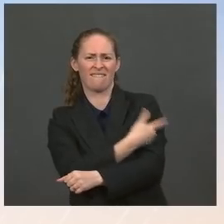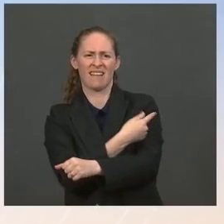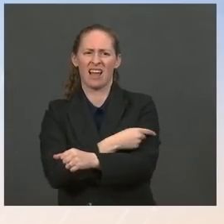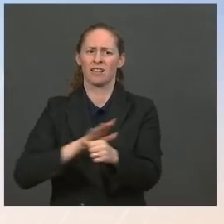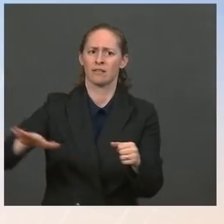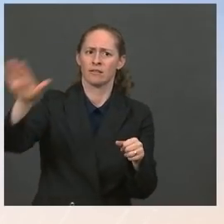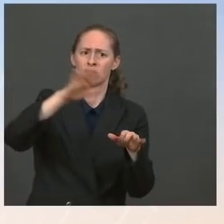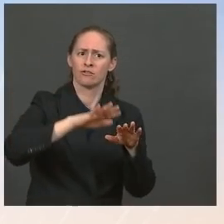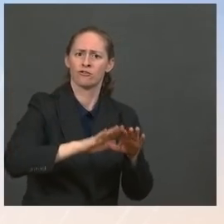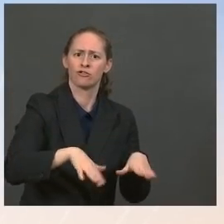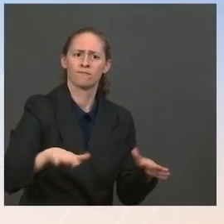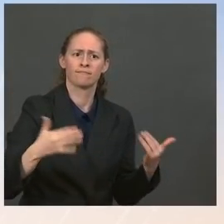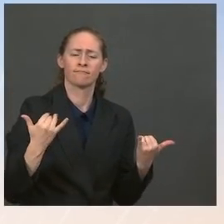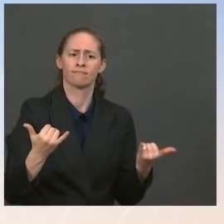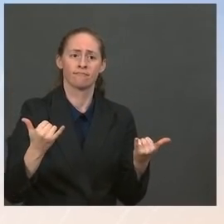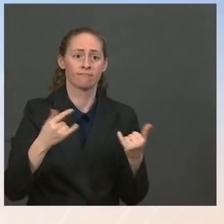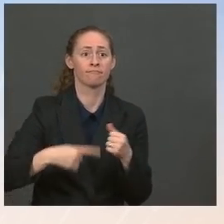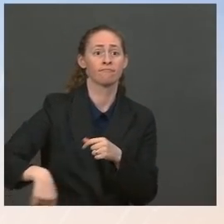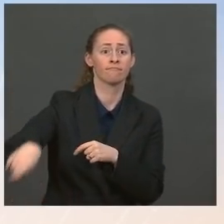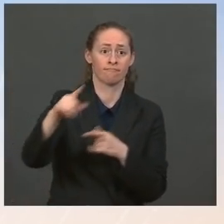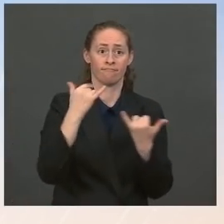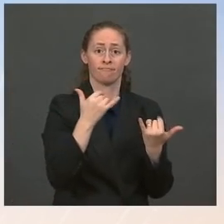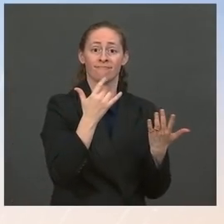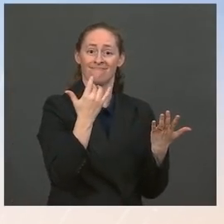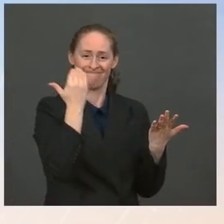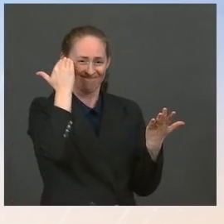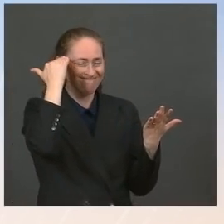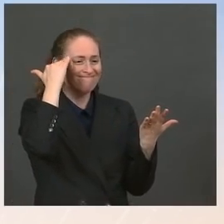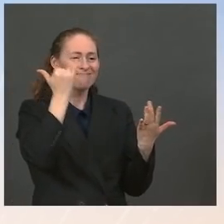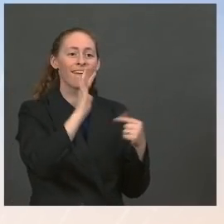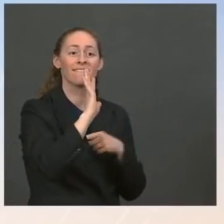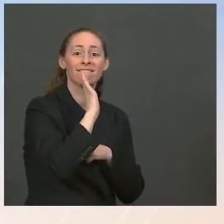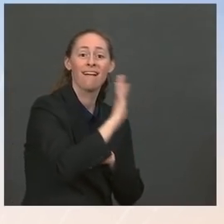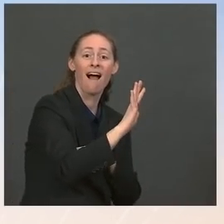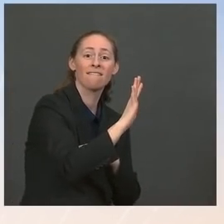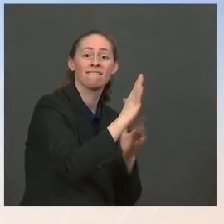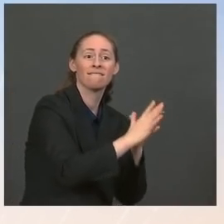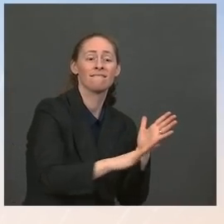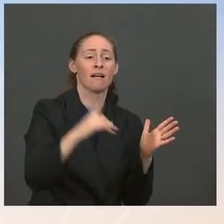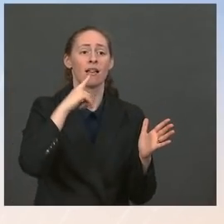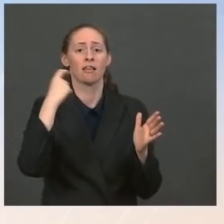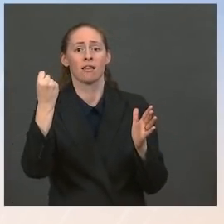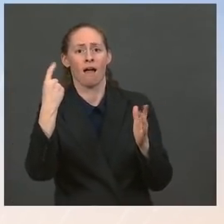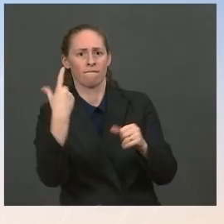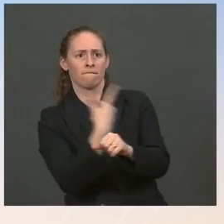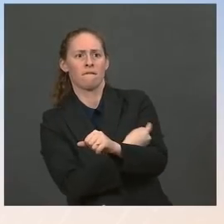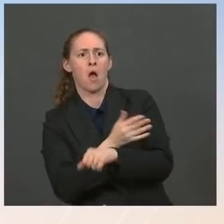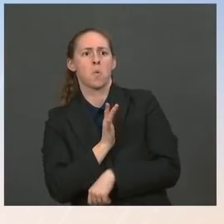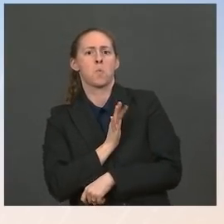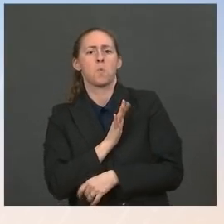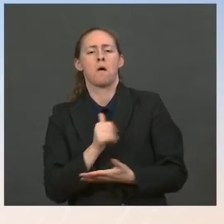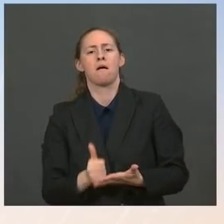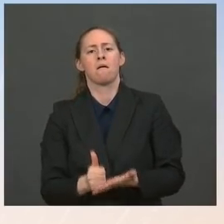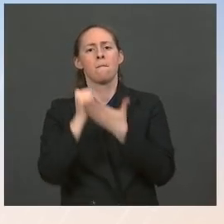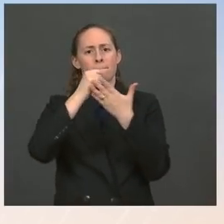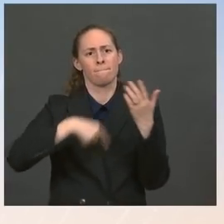for kids ages 5 to 11 represents a major step forward in the country's fight against COVID-19.